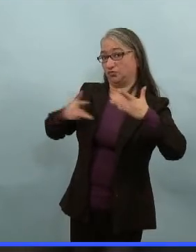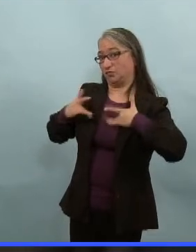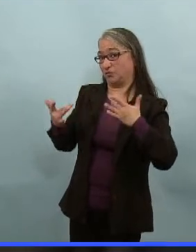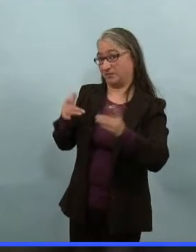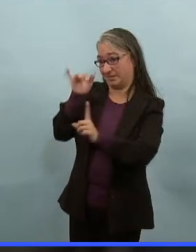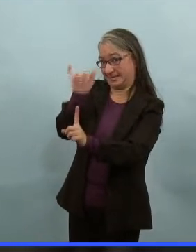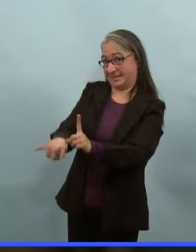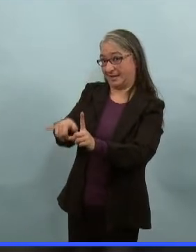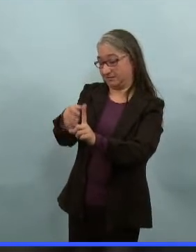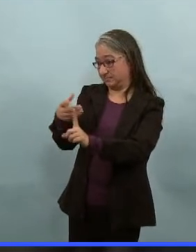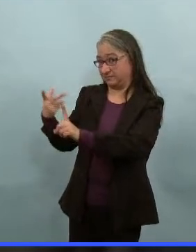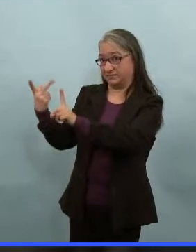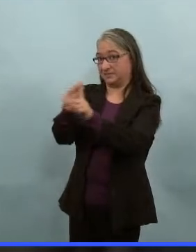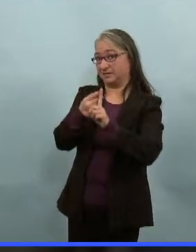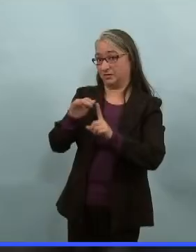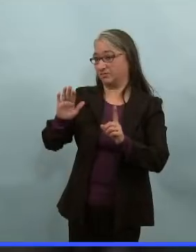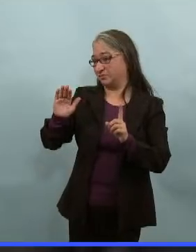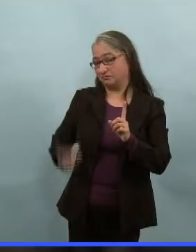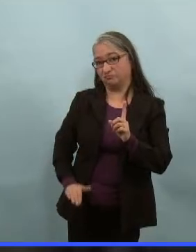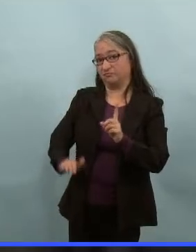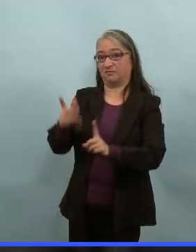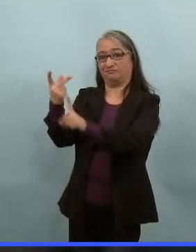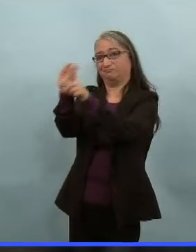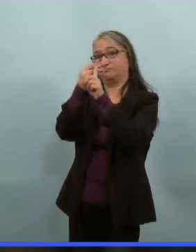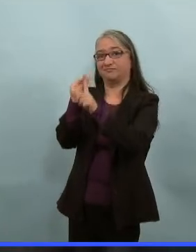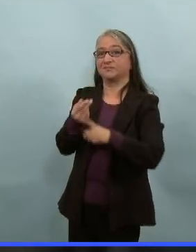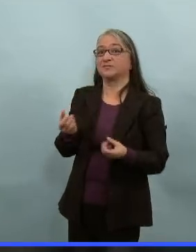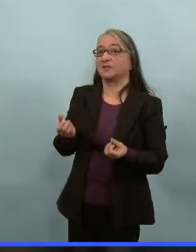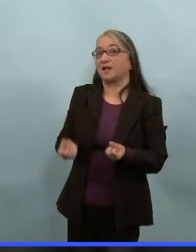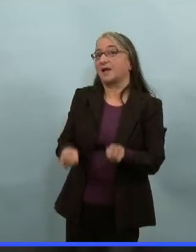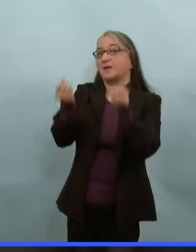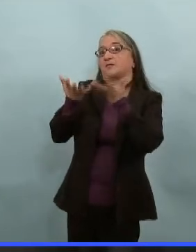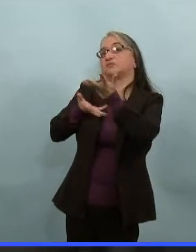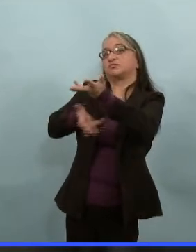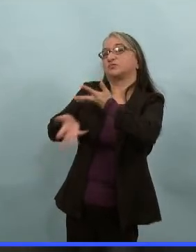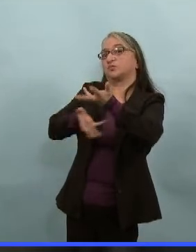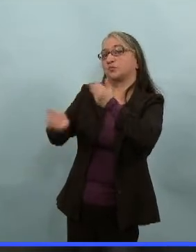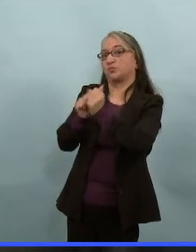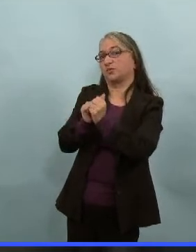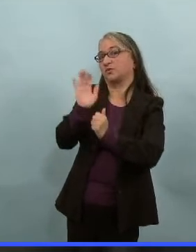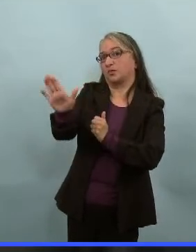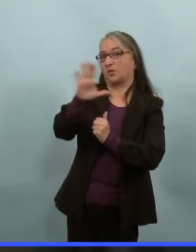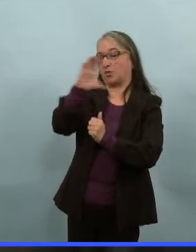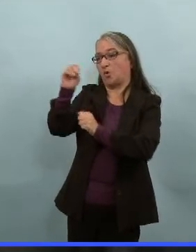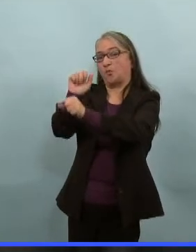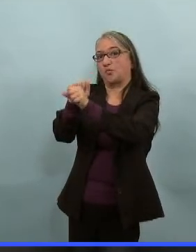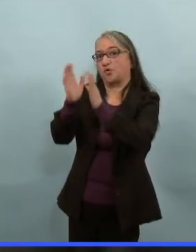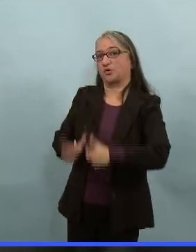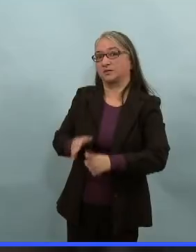care side about what to expect in terms of severe outcomes from people in that region so we all know